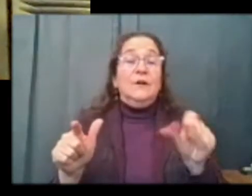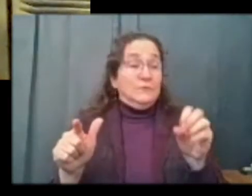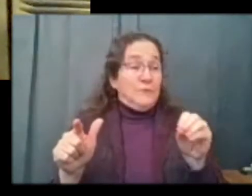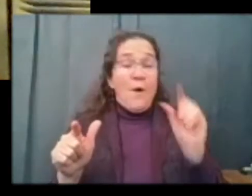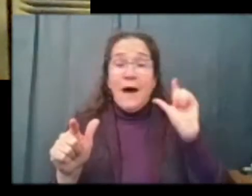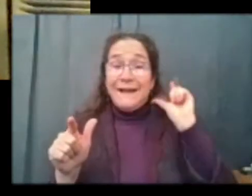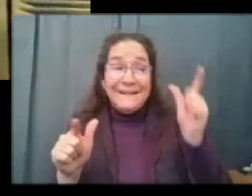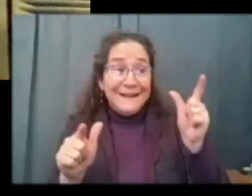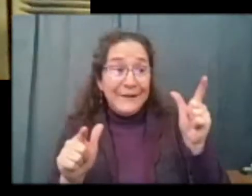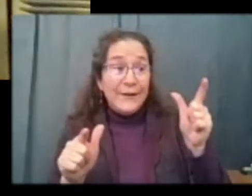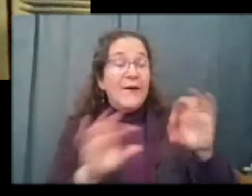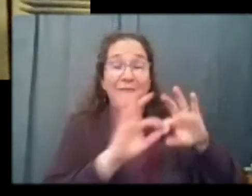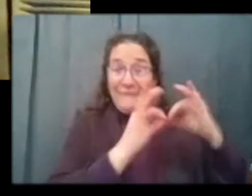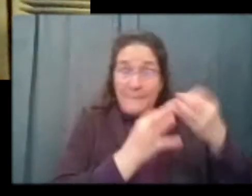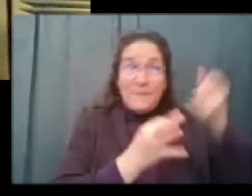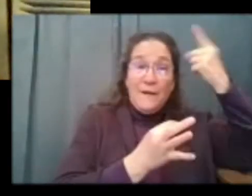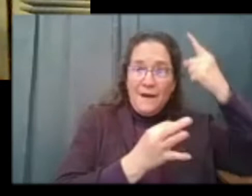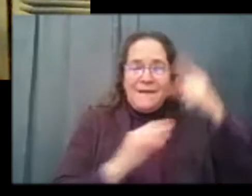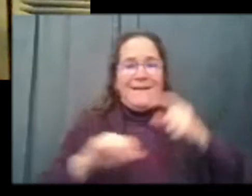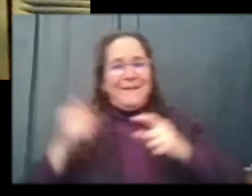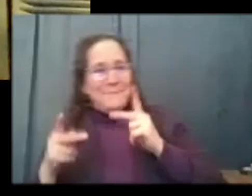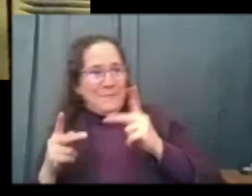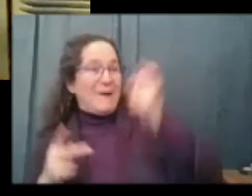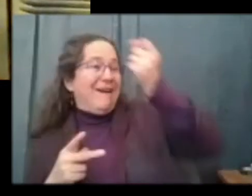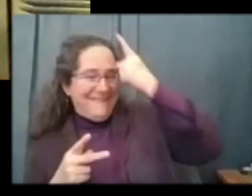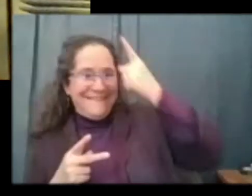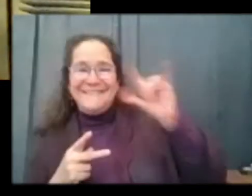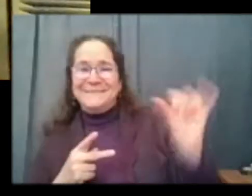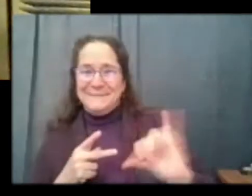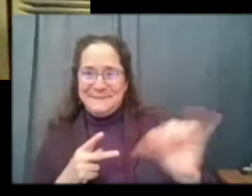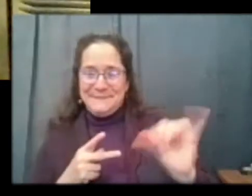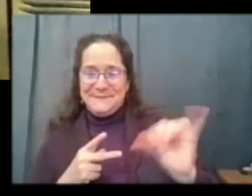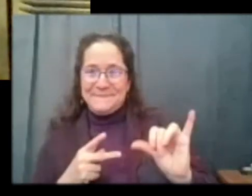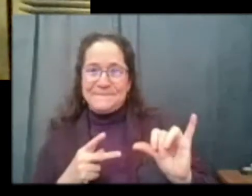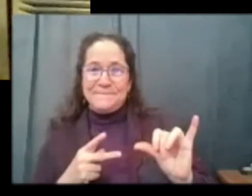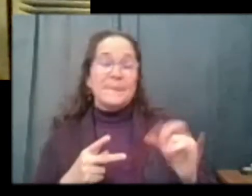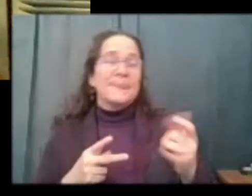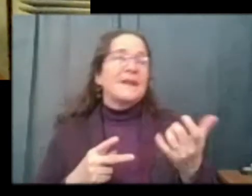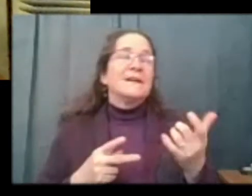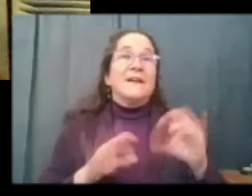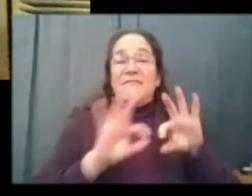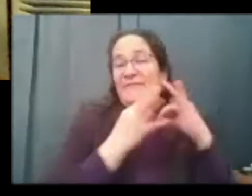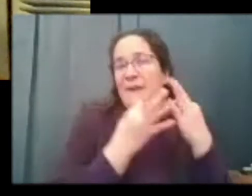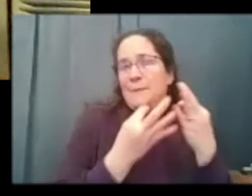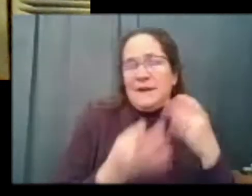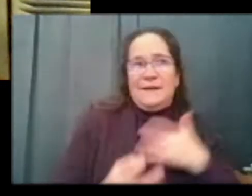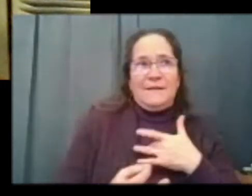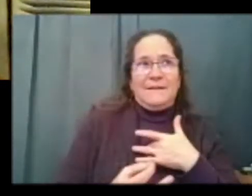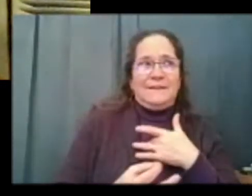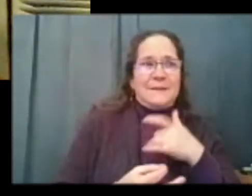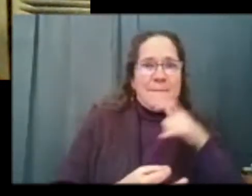just family members and so that family members aren't tempted to kind of communicate for the learner